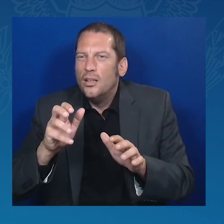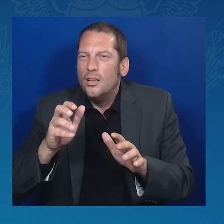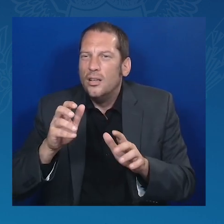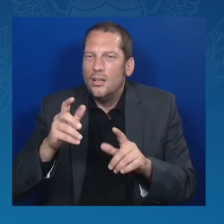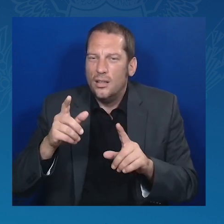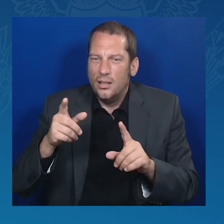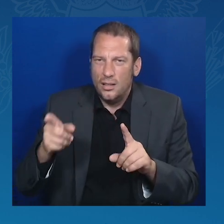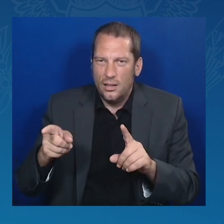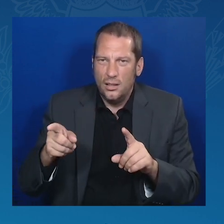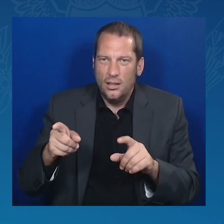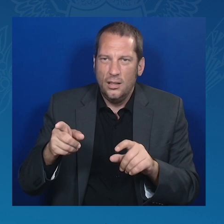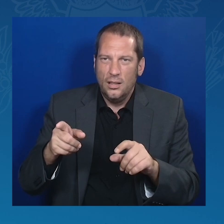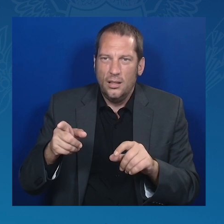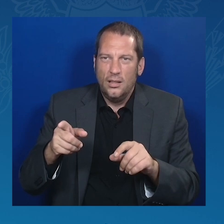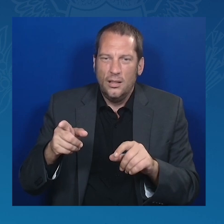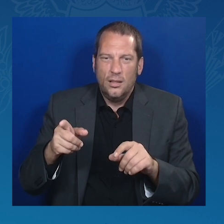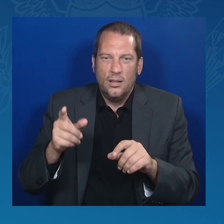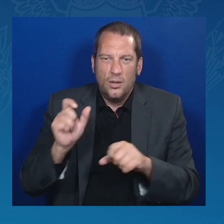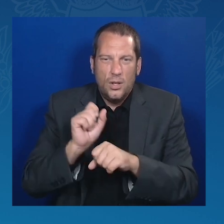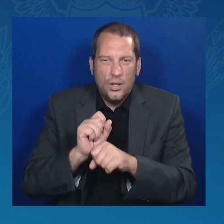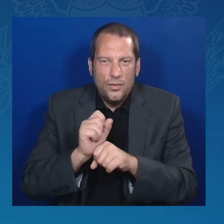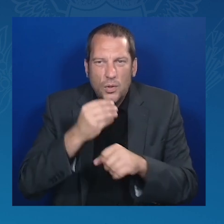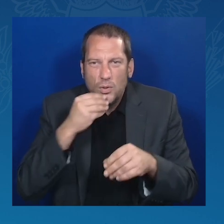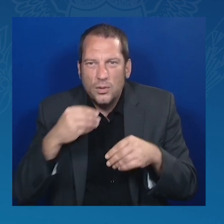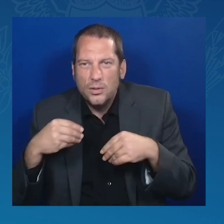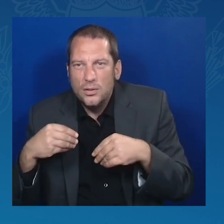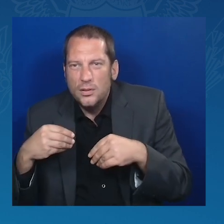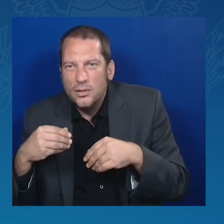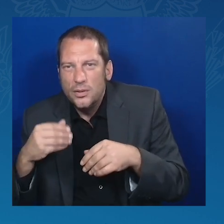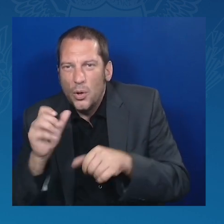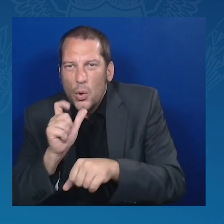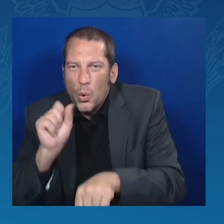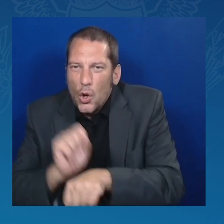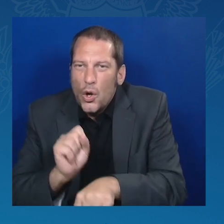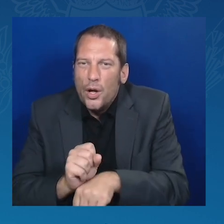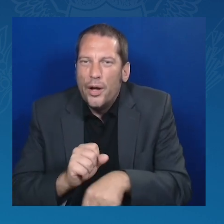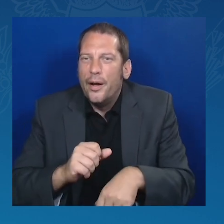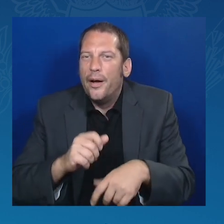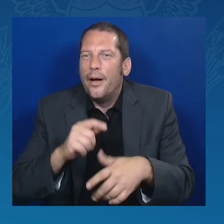booking Postmates, booking hotels to make sure people can get to the care that they need,